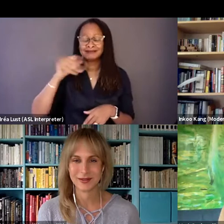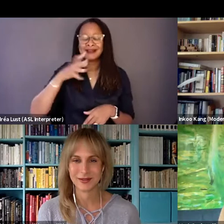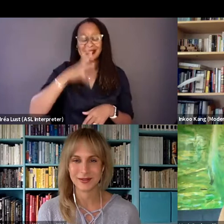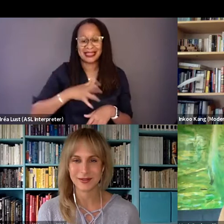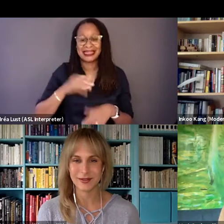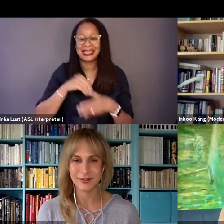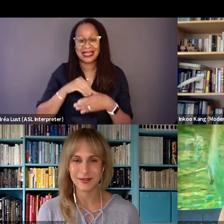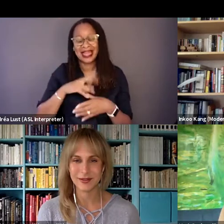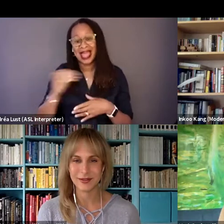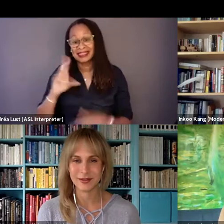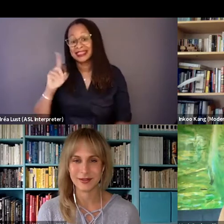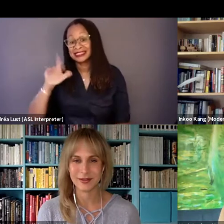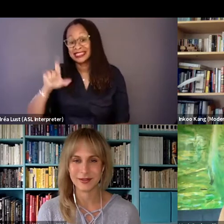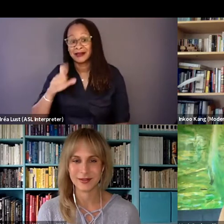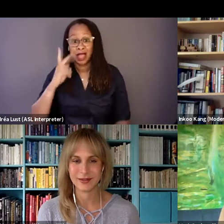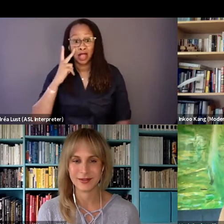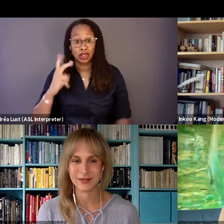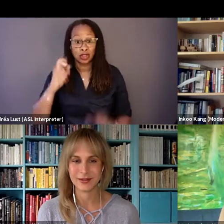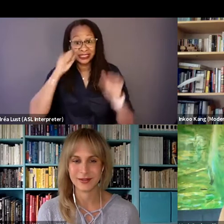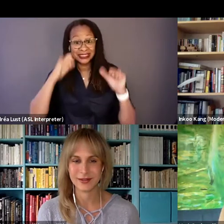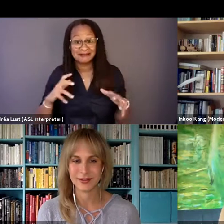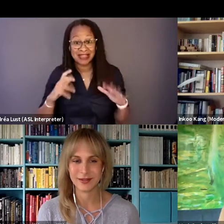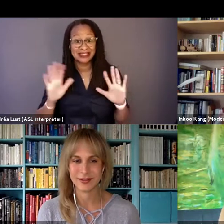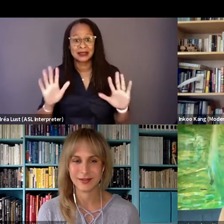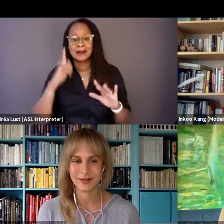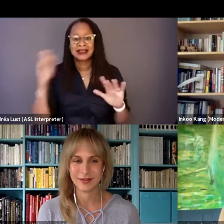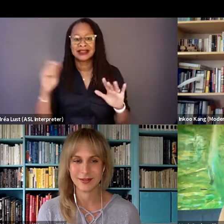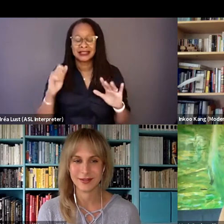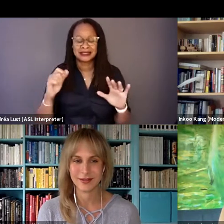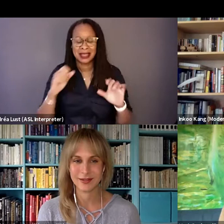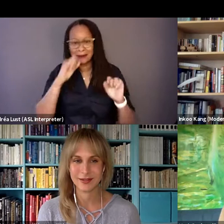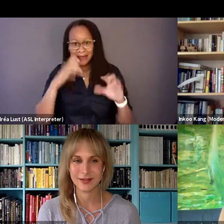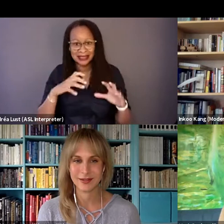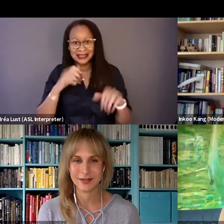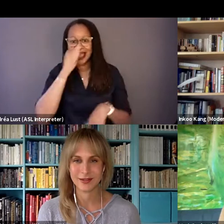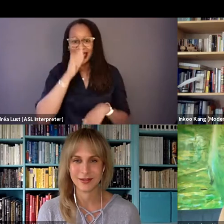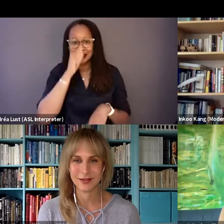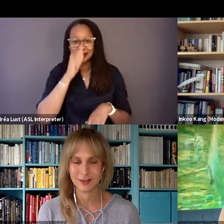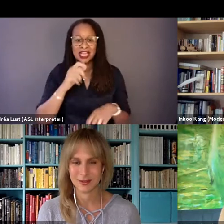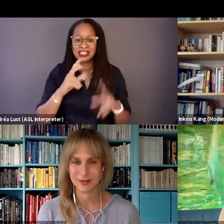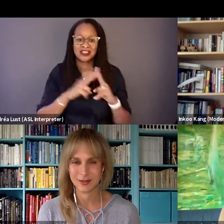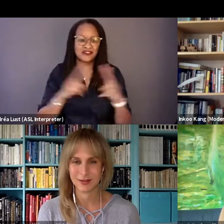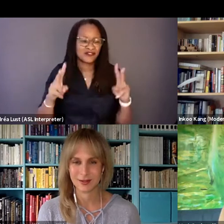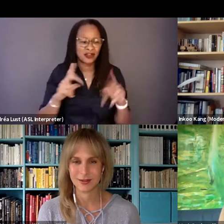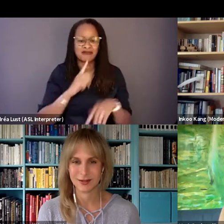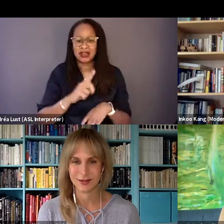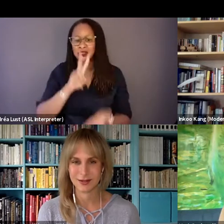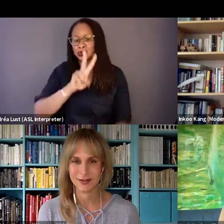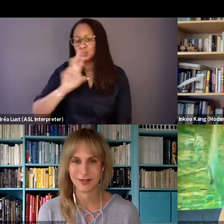because of this really striking animation. It's like very sort of purposefully 2D. I think in my review,